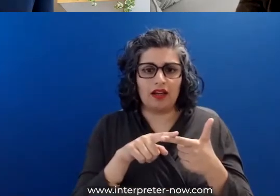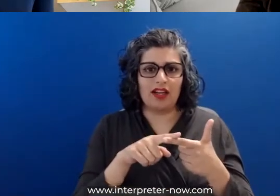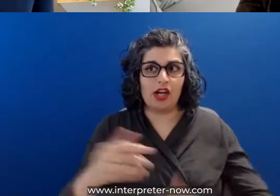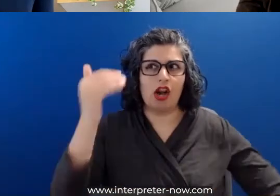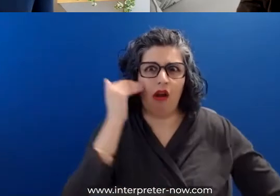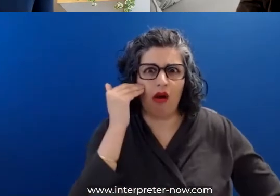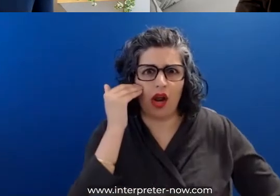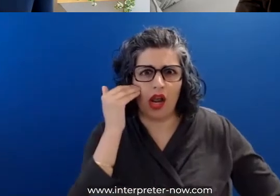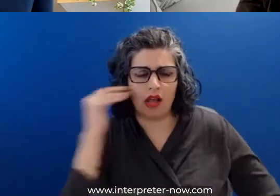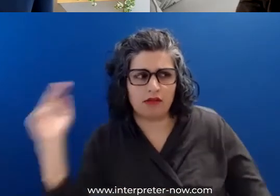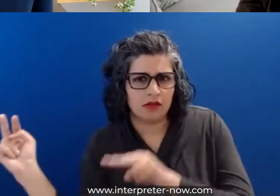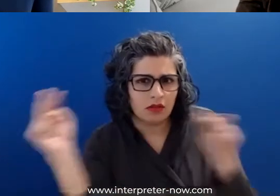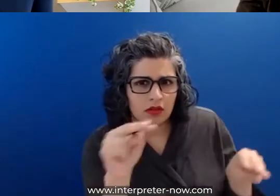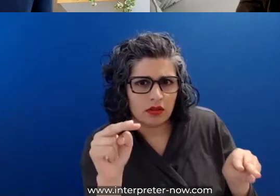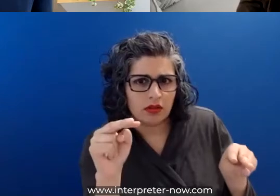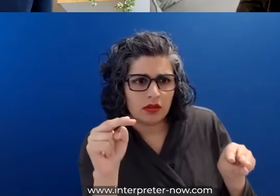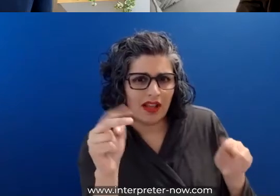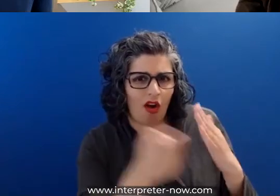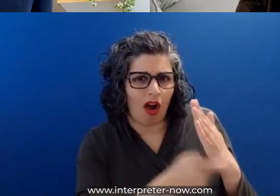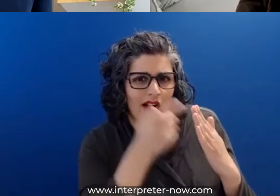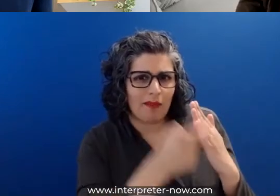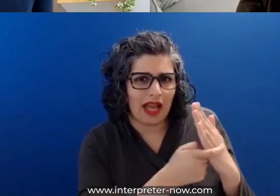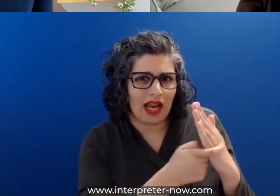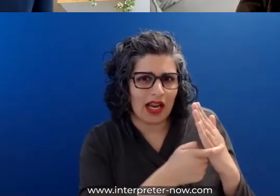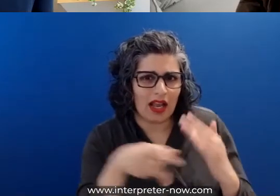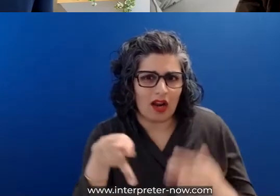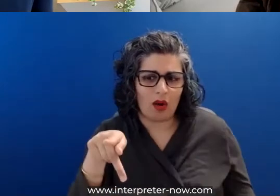of the presence of the automated proctoring software.